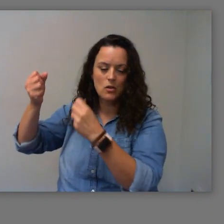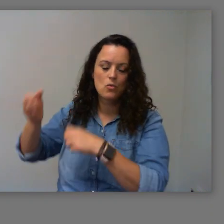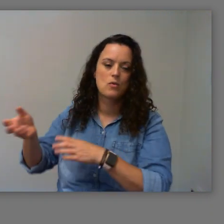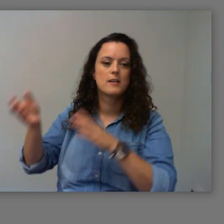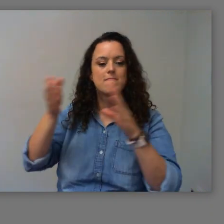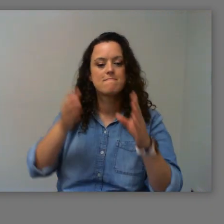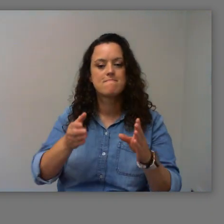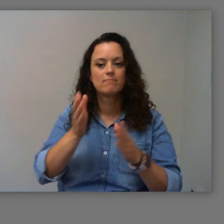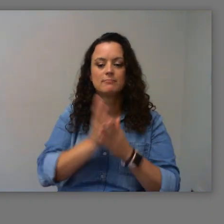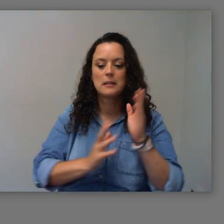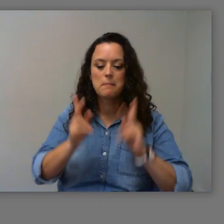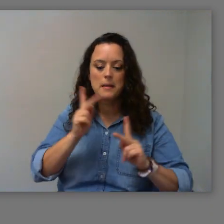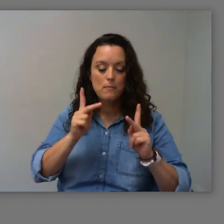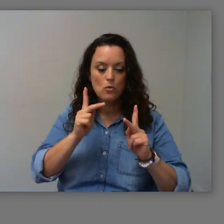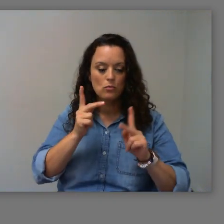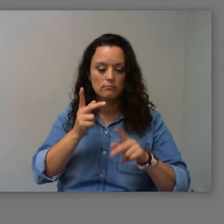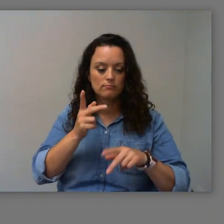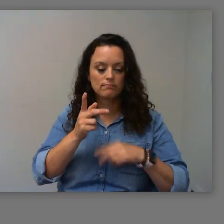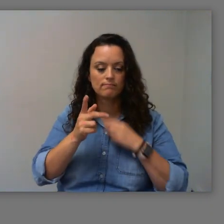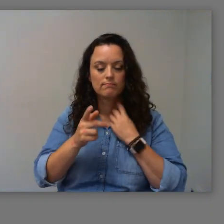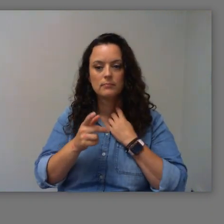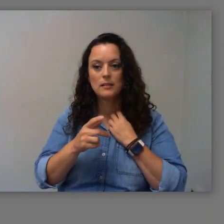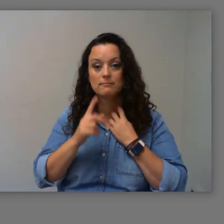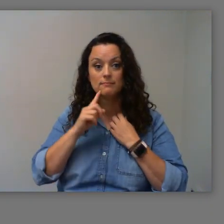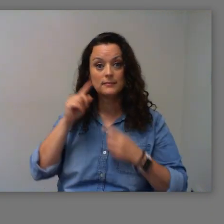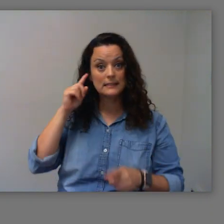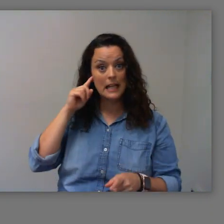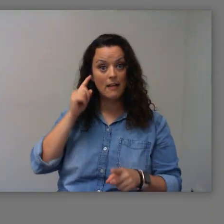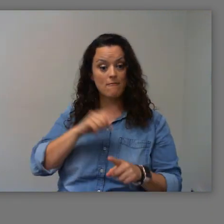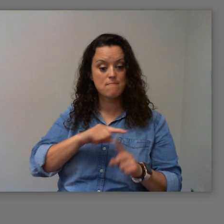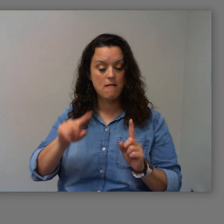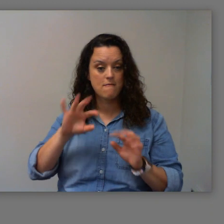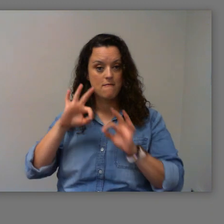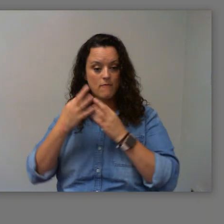weren't raised in a family that signed to them so they didn't know